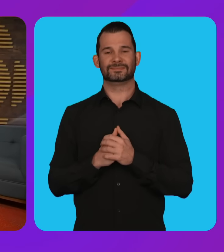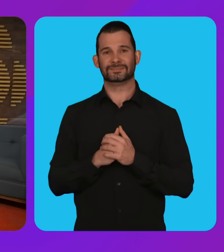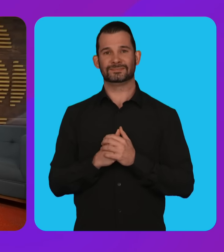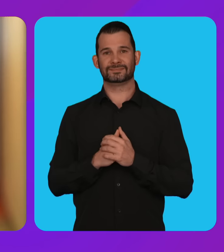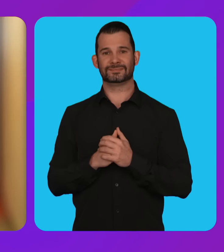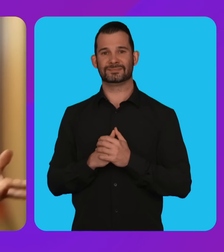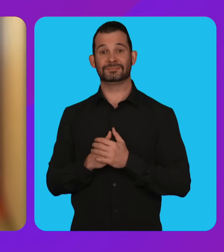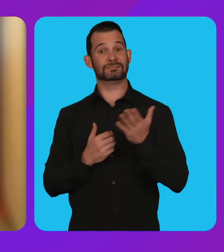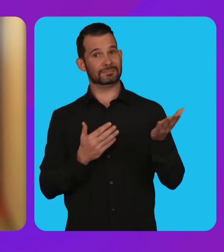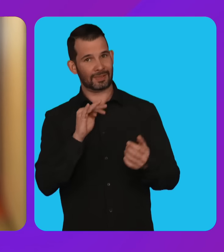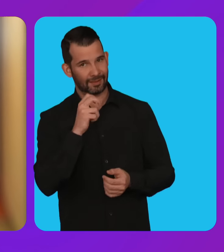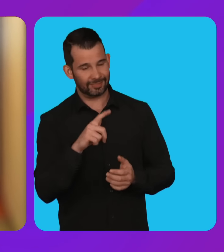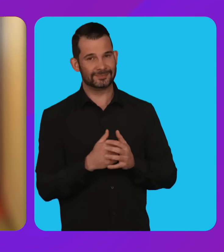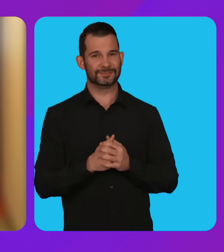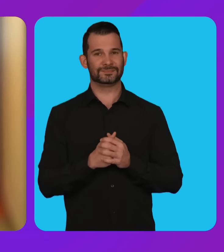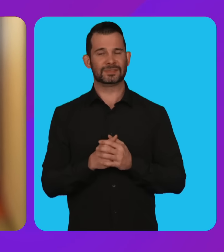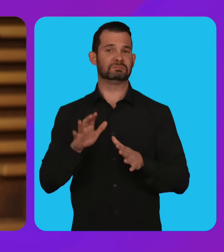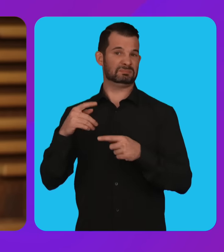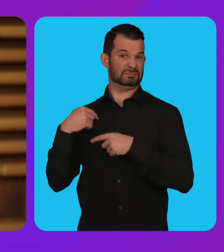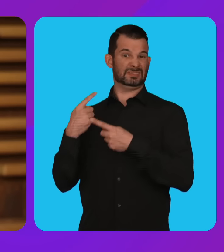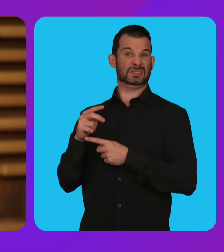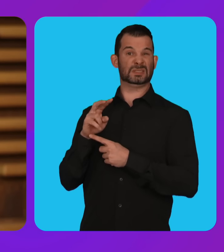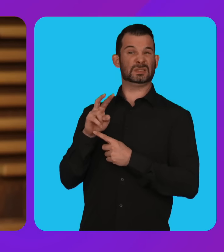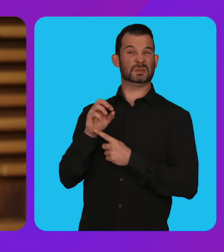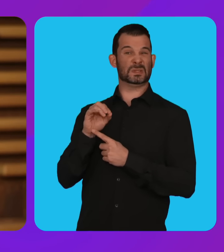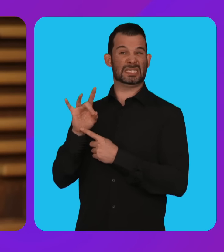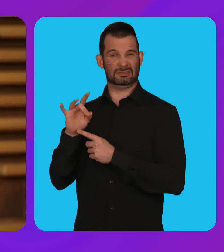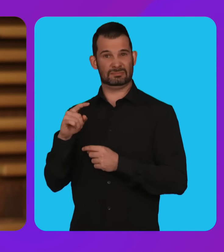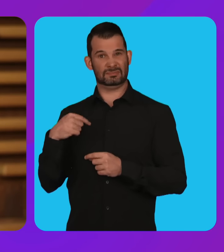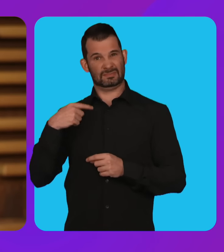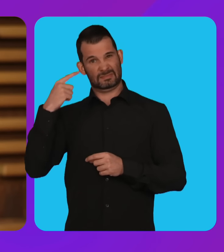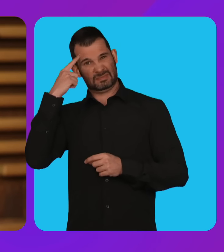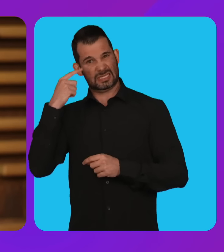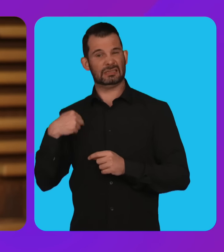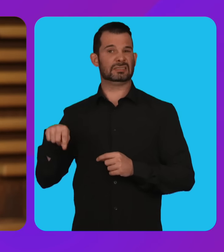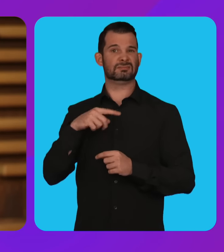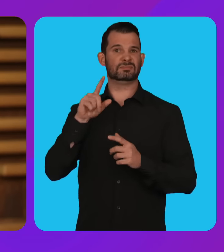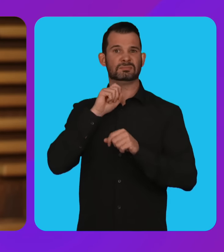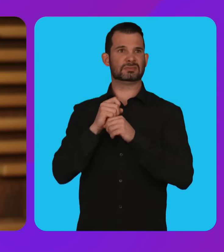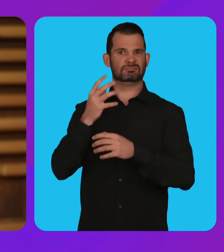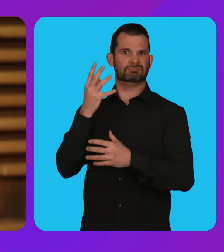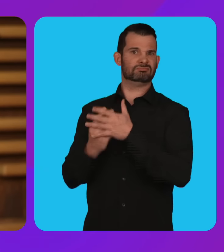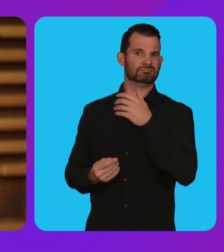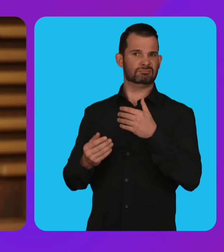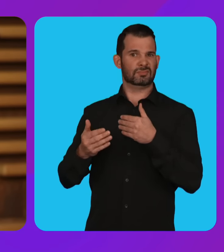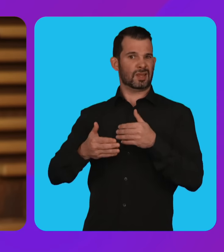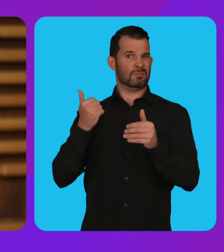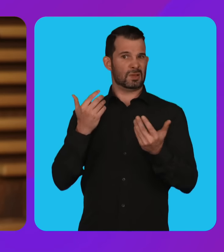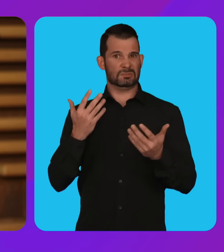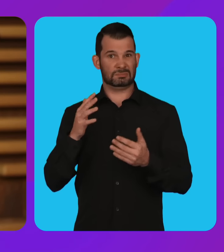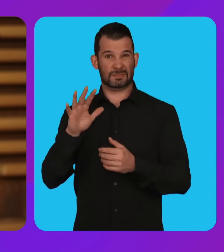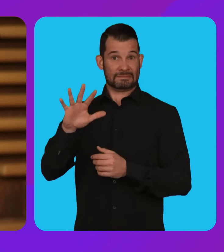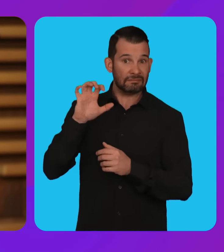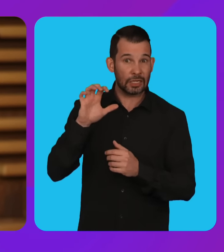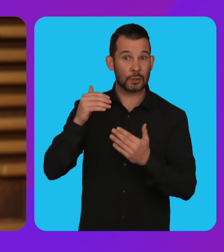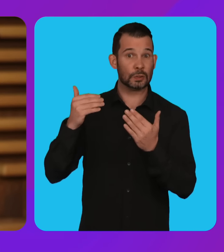Michael. [Interpreter 2] Since 2008, I think we've lost close to 500 news outlets